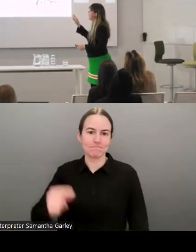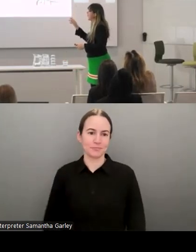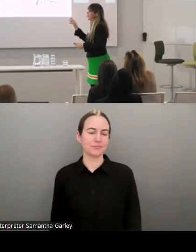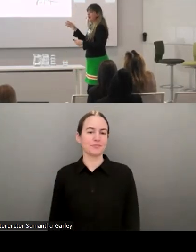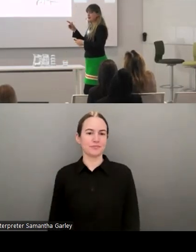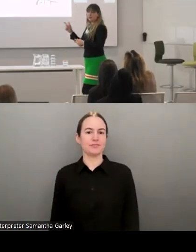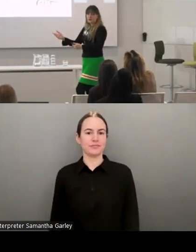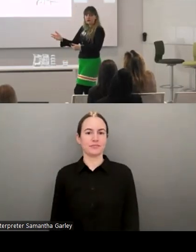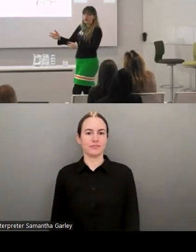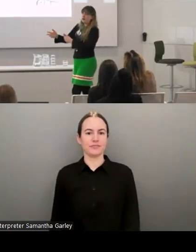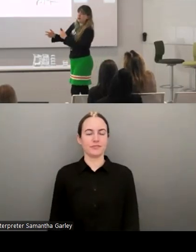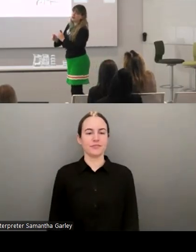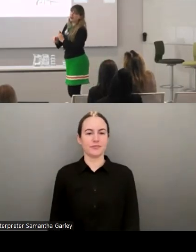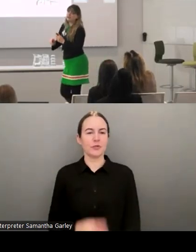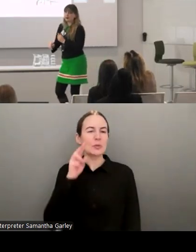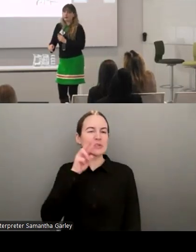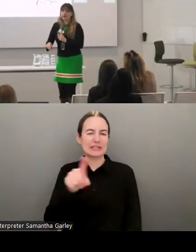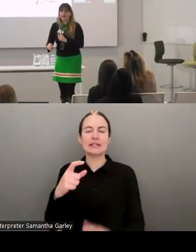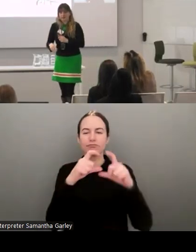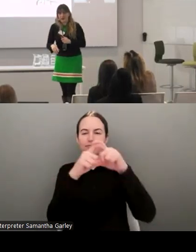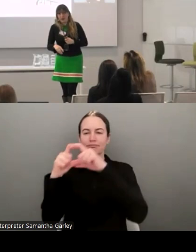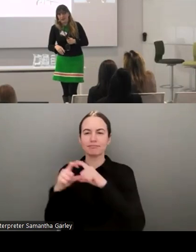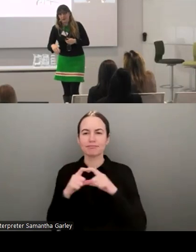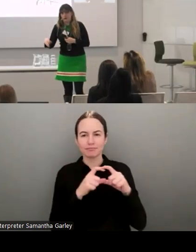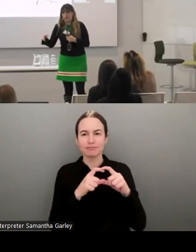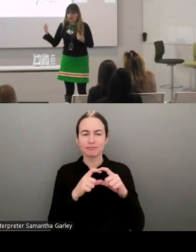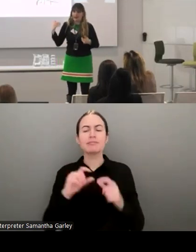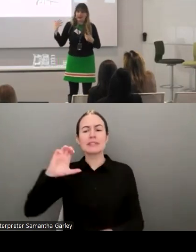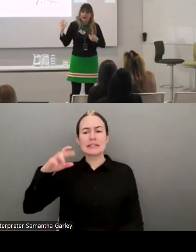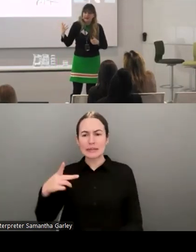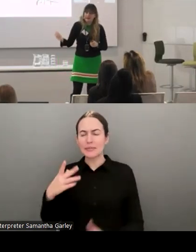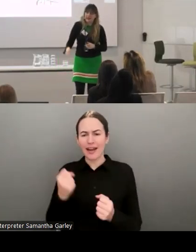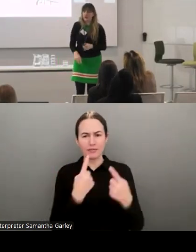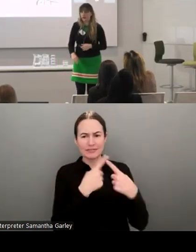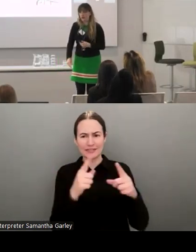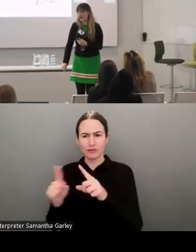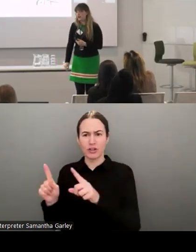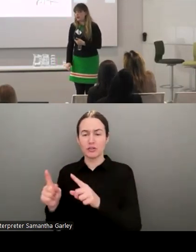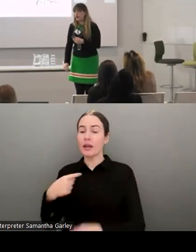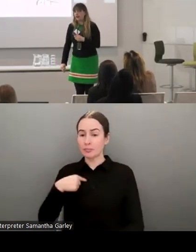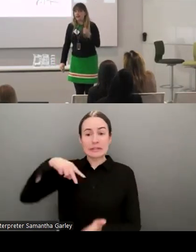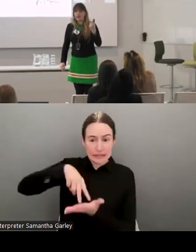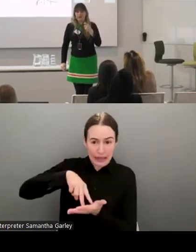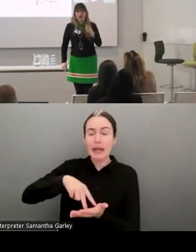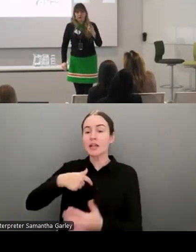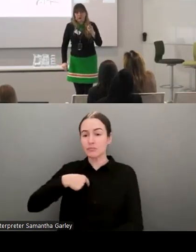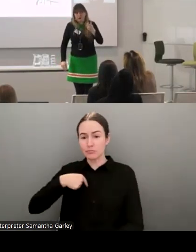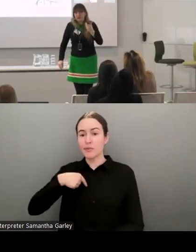and I don't know if you know it, but you can have cerebral palsy in many ways. So, you know, like I stand and walk around like many of you probably do.